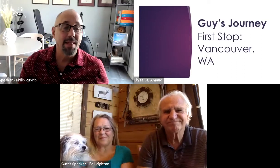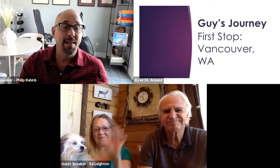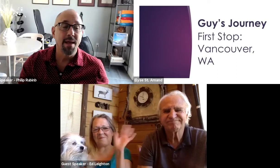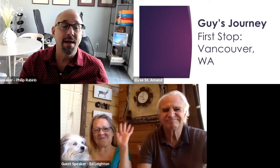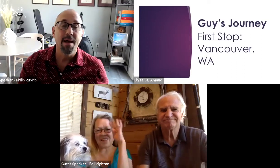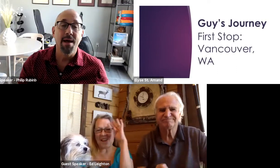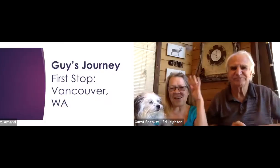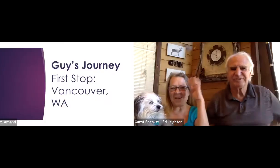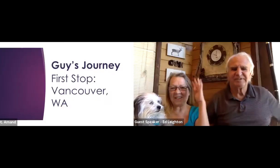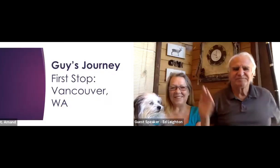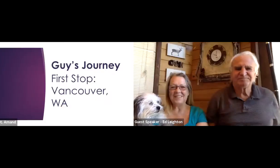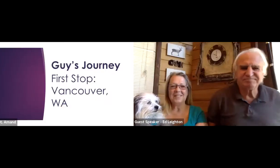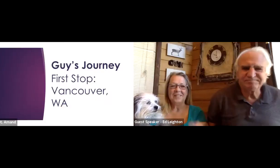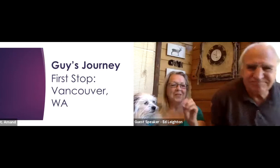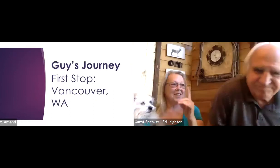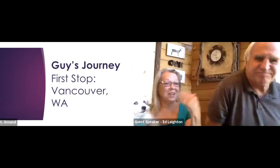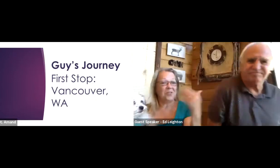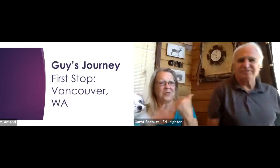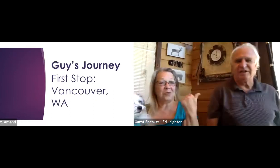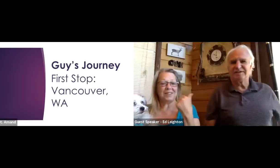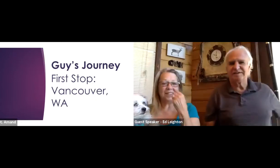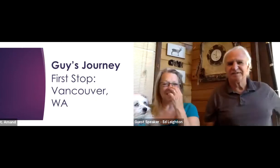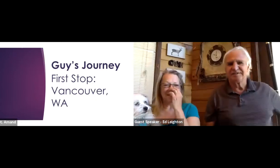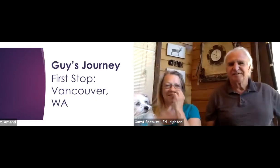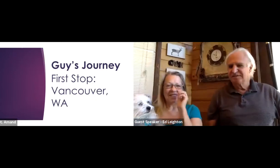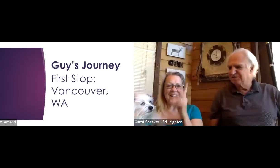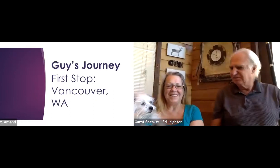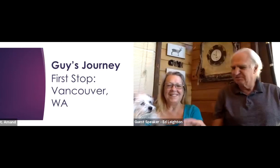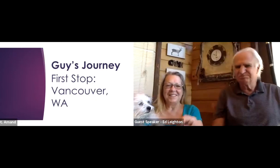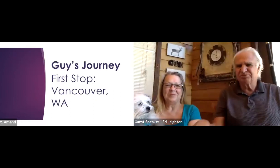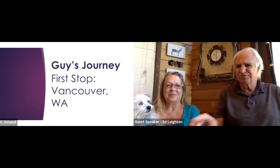So, Jeanine and Ed, hello. Jeanine: Hi. This is Jeanine speaking.